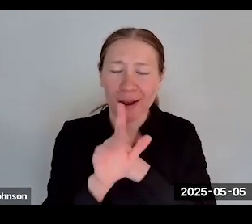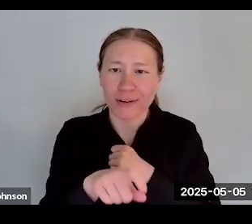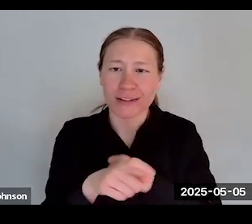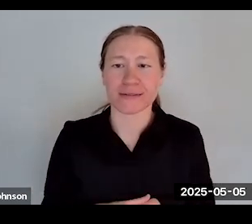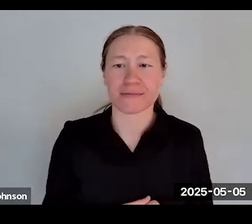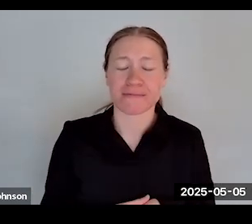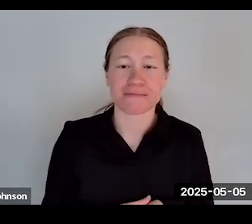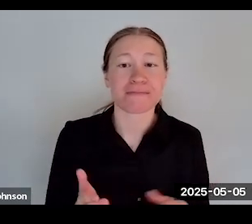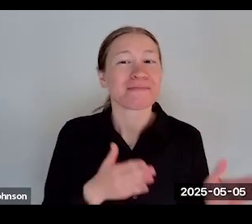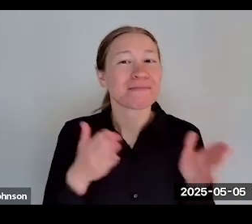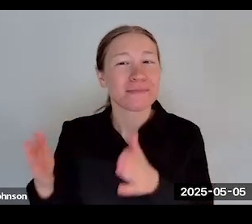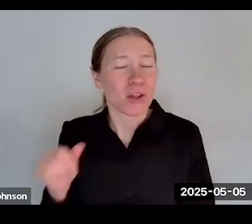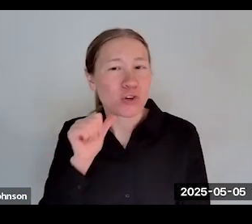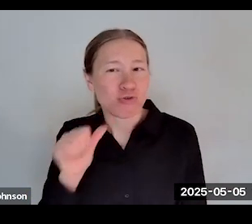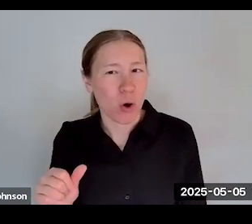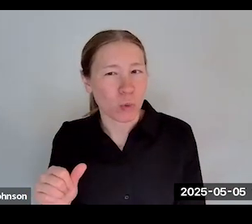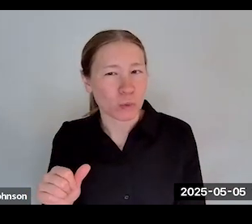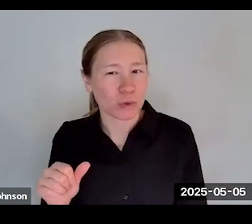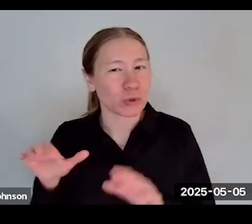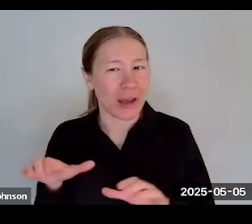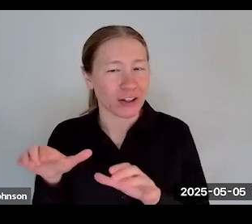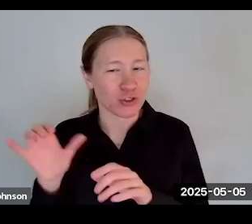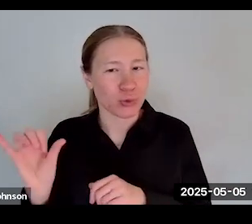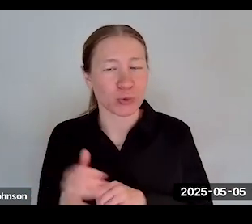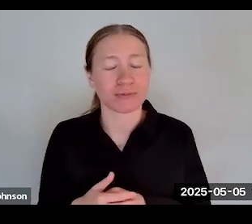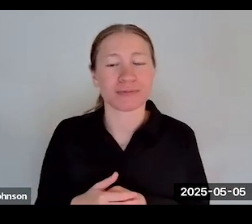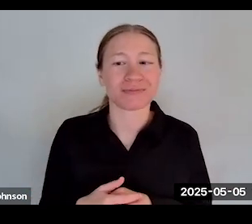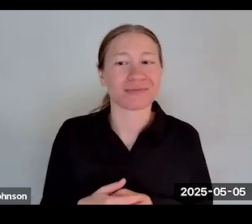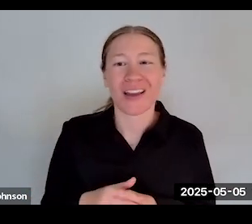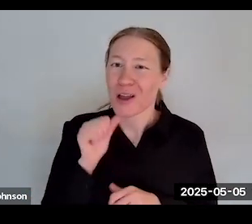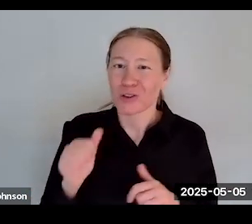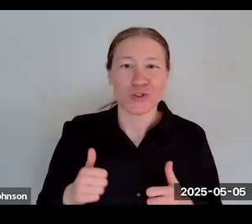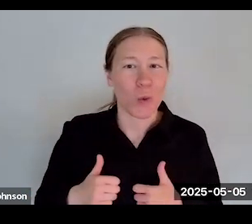We have some don'ts for our takeaways as well. Don't live in the what-if mindset.